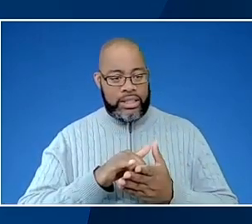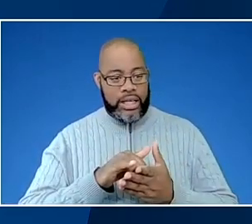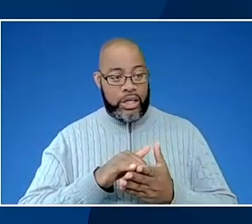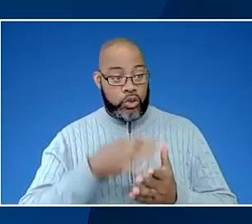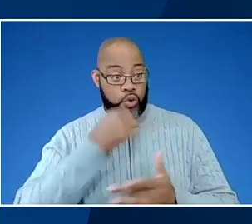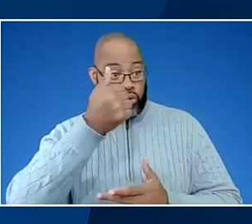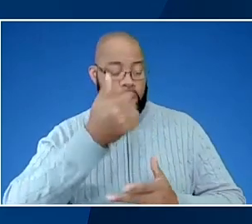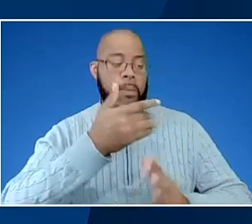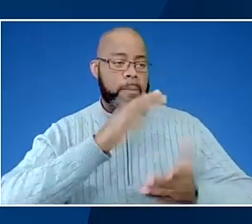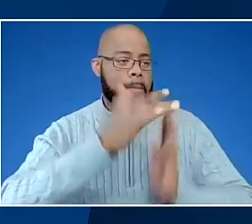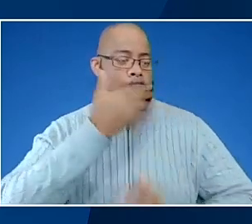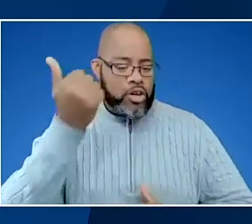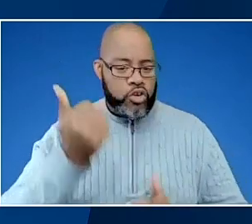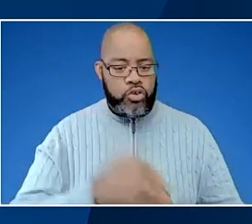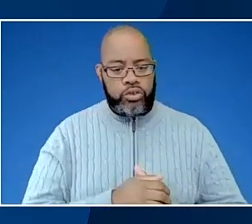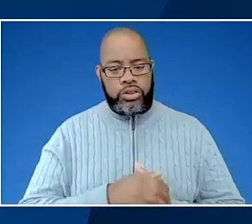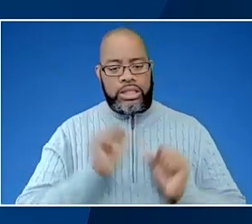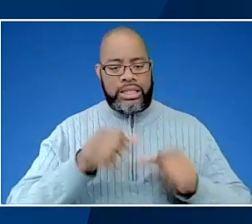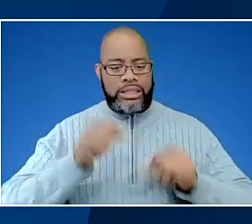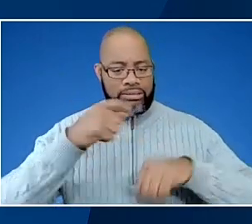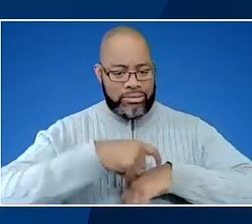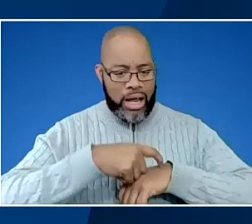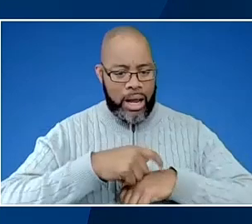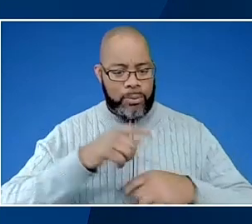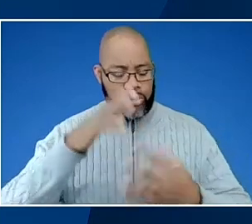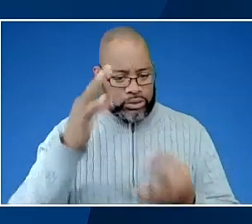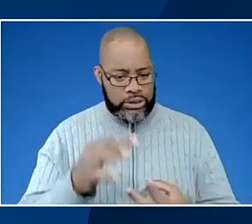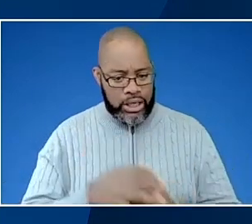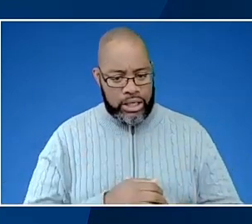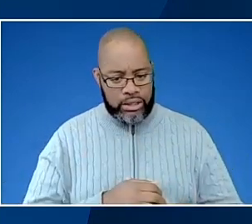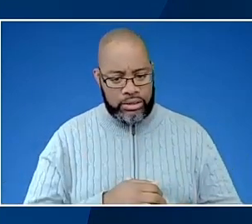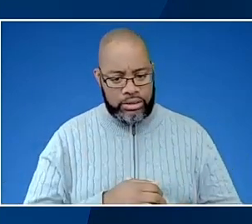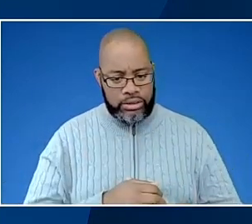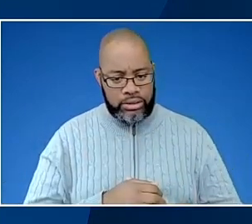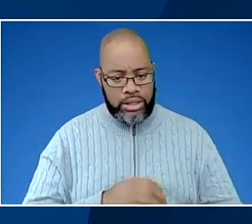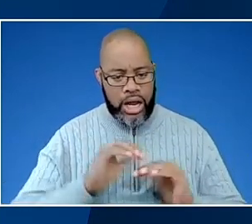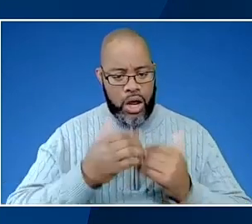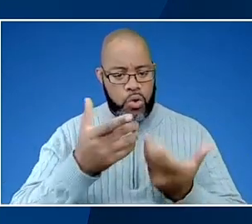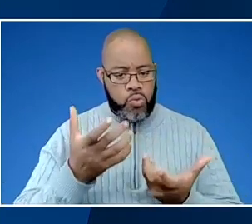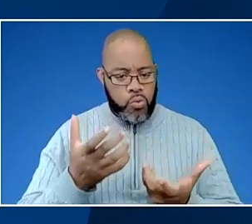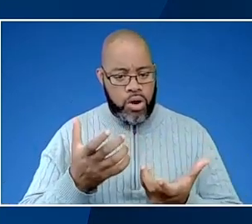But, you can take some time to decide as a subcommittee how you all want to present